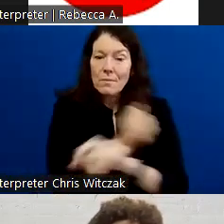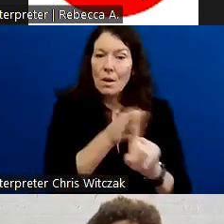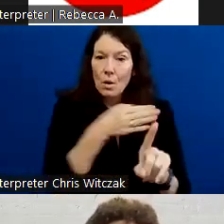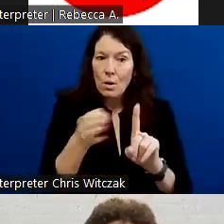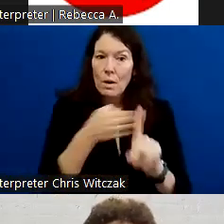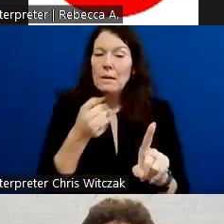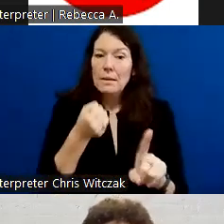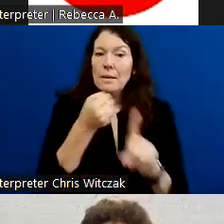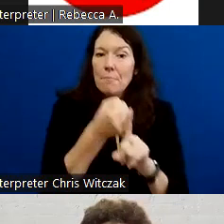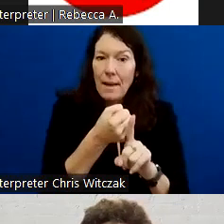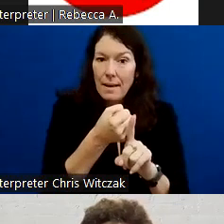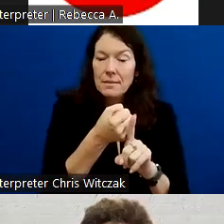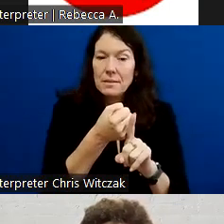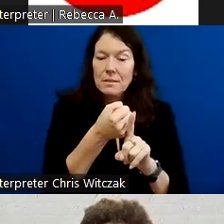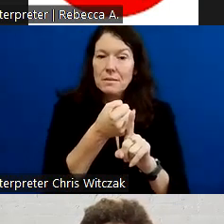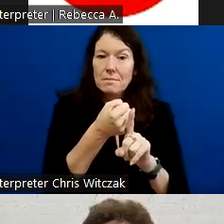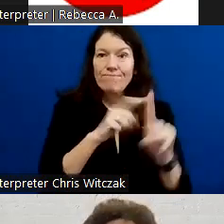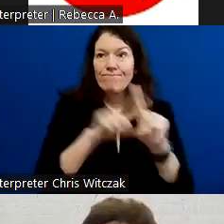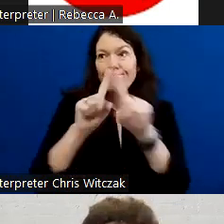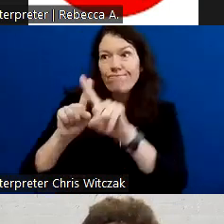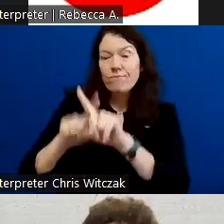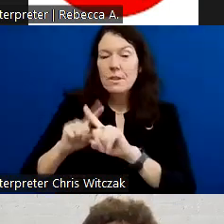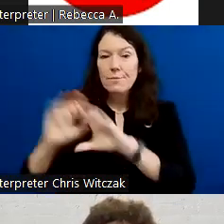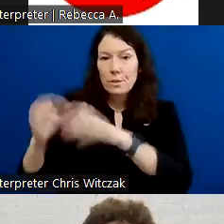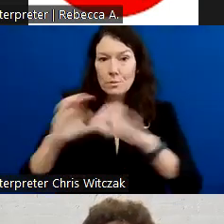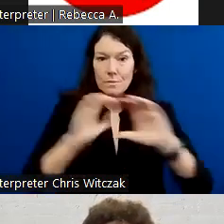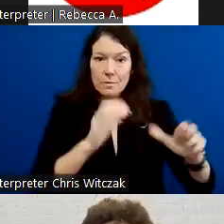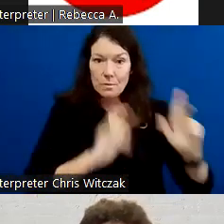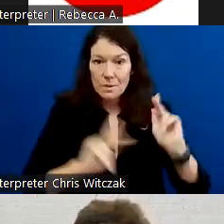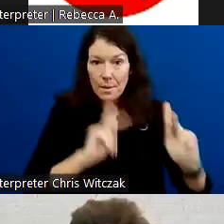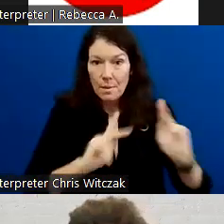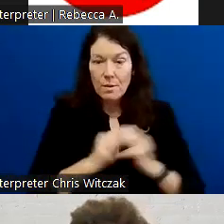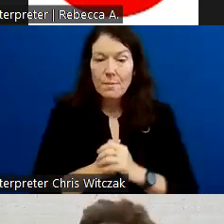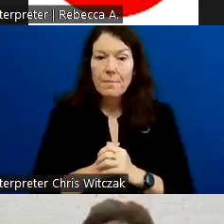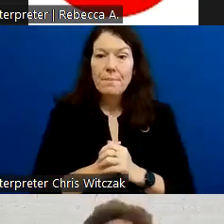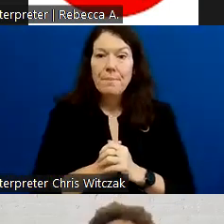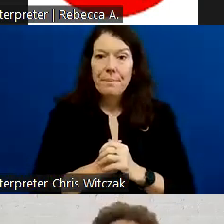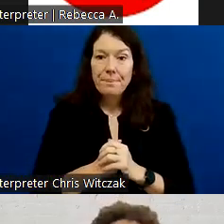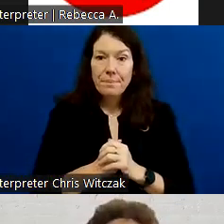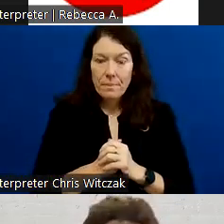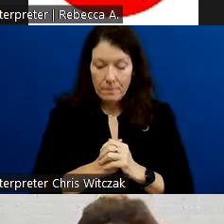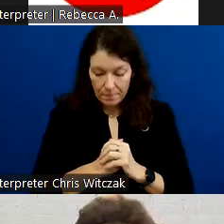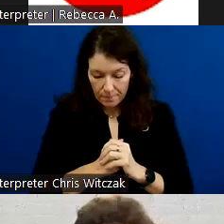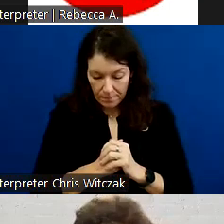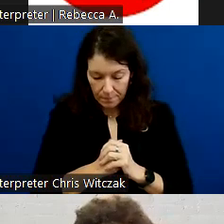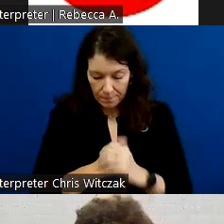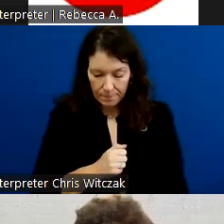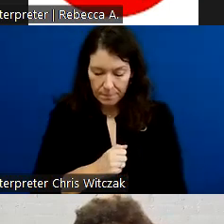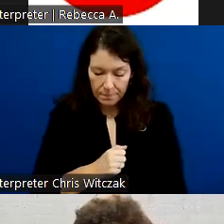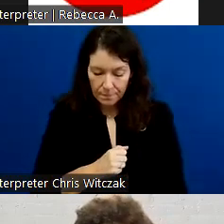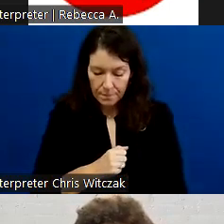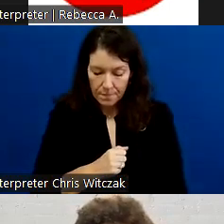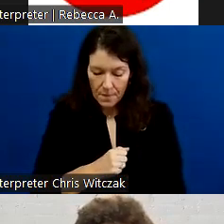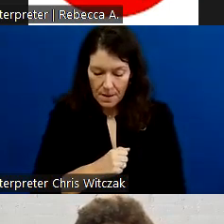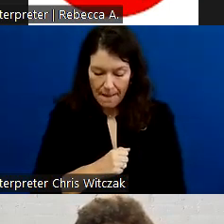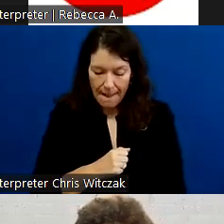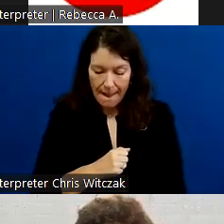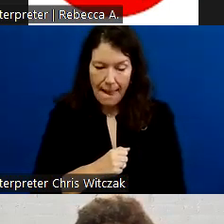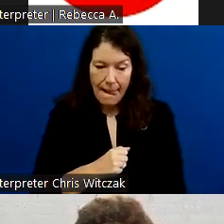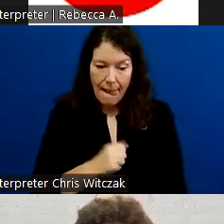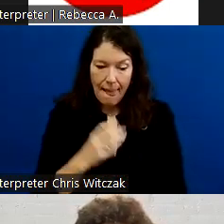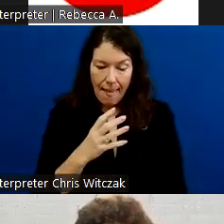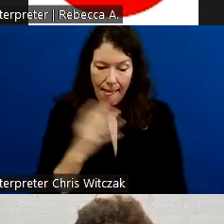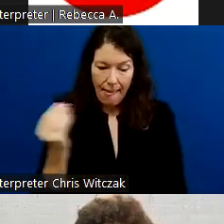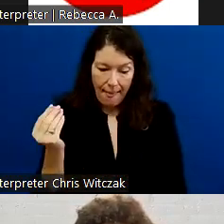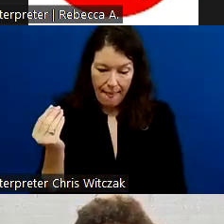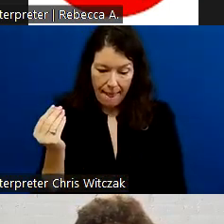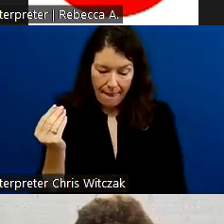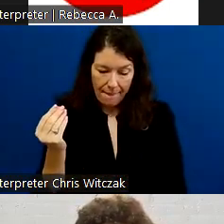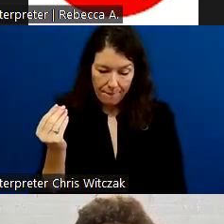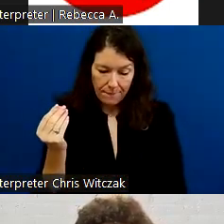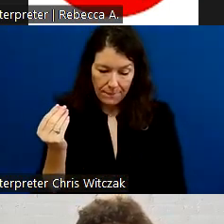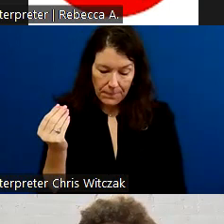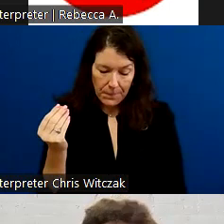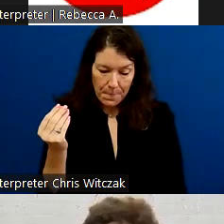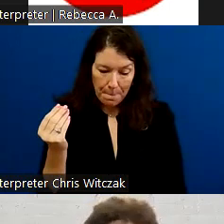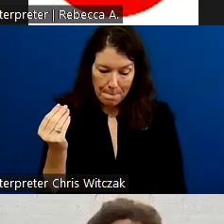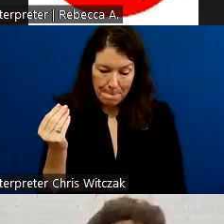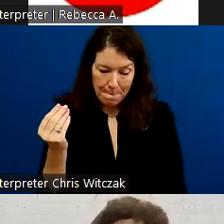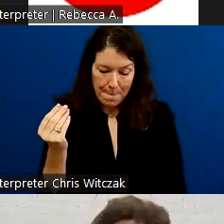impacts different populations um marginalized communities um and um that's another thing